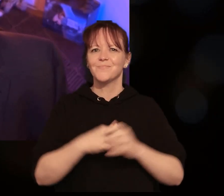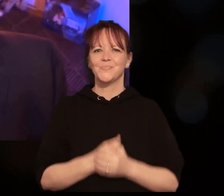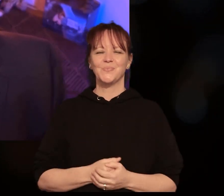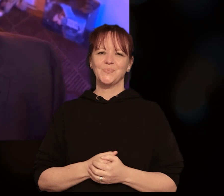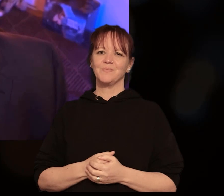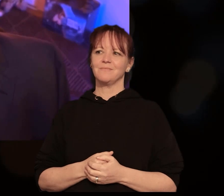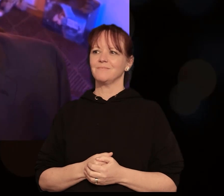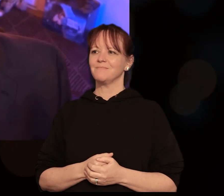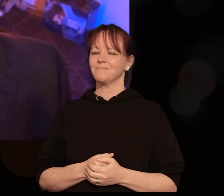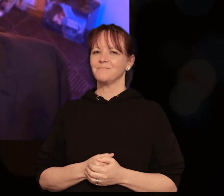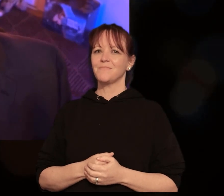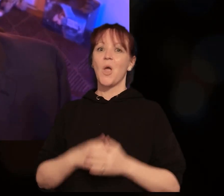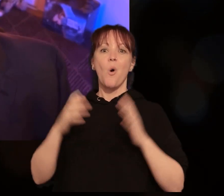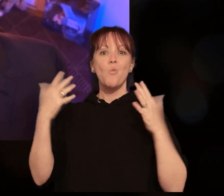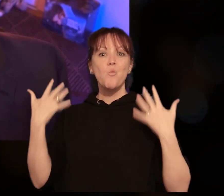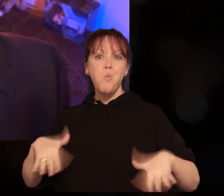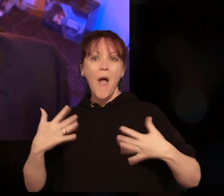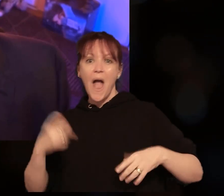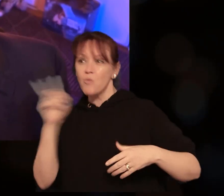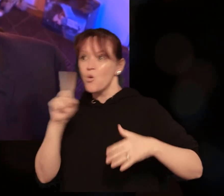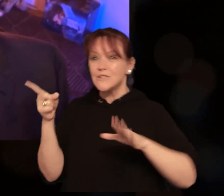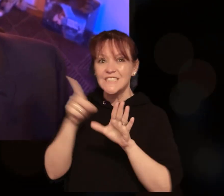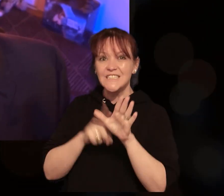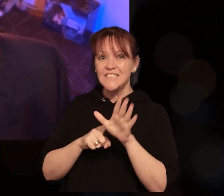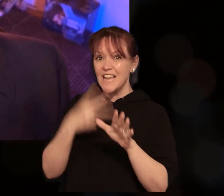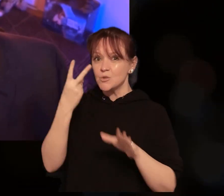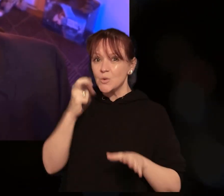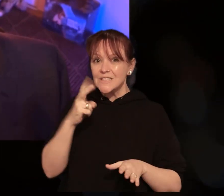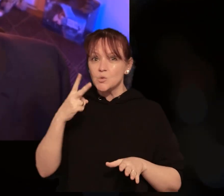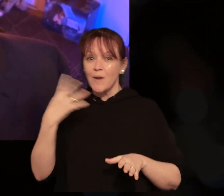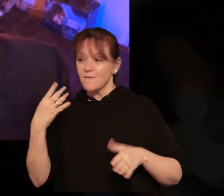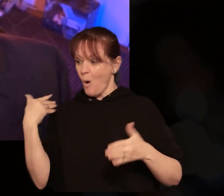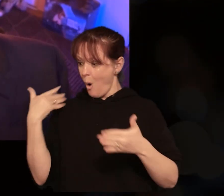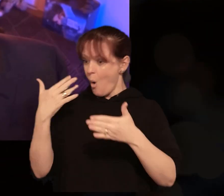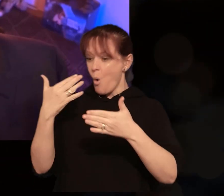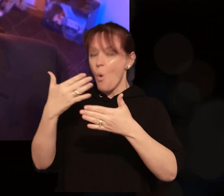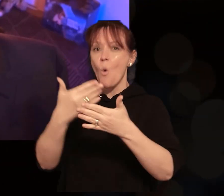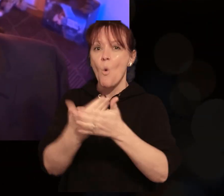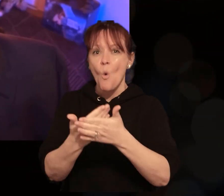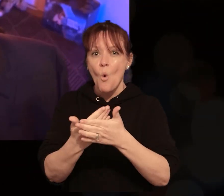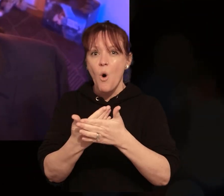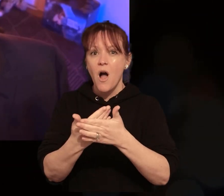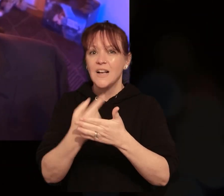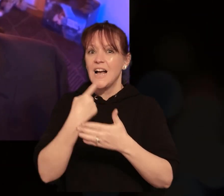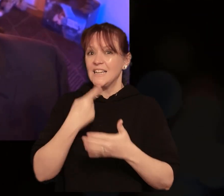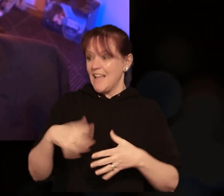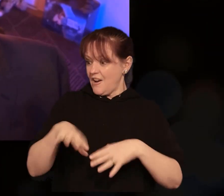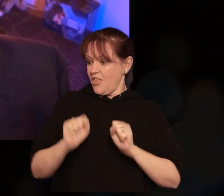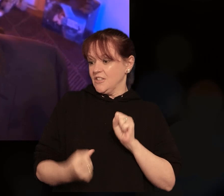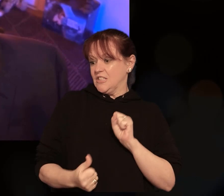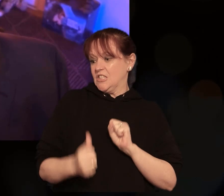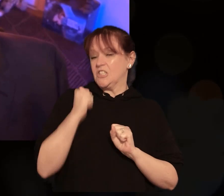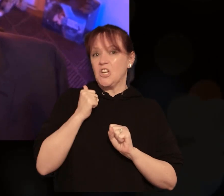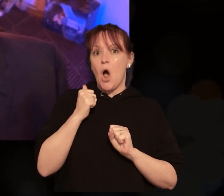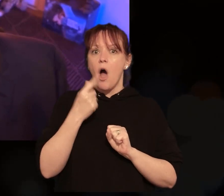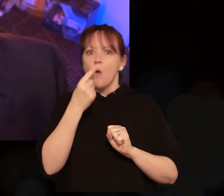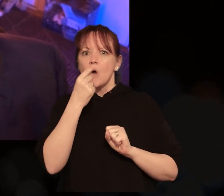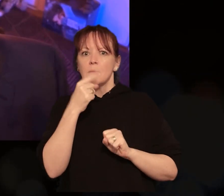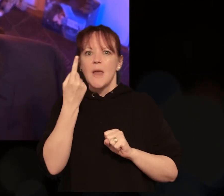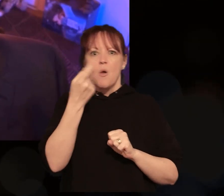I mentioned back at the start about landslides, but actually, the largest amount of categories won by any one thing was just two!